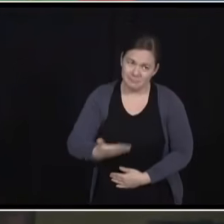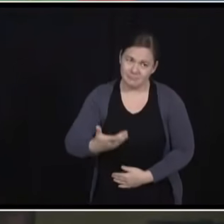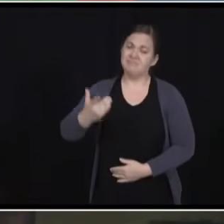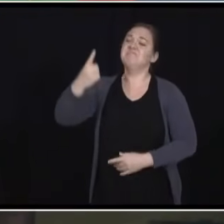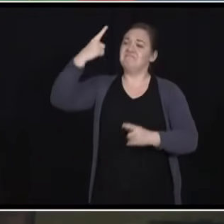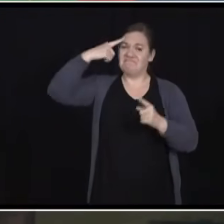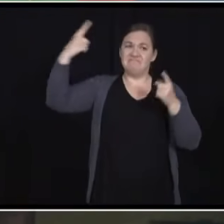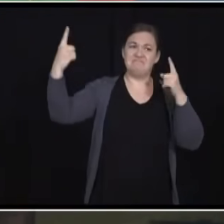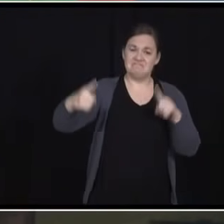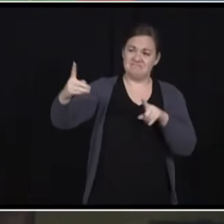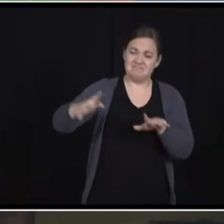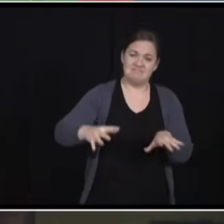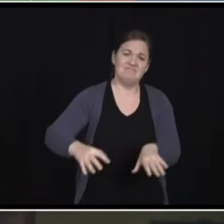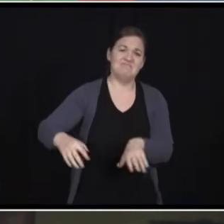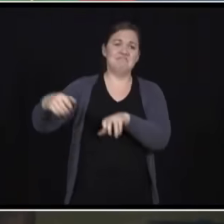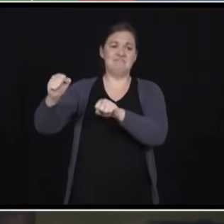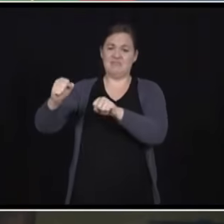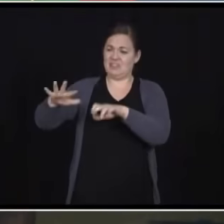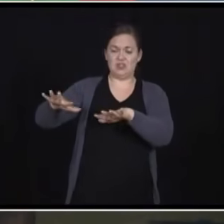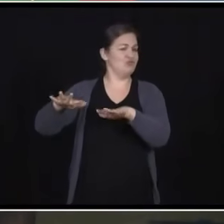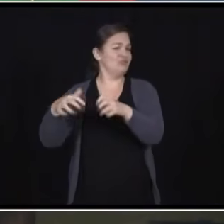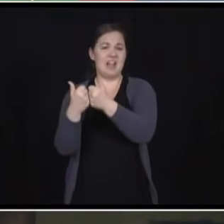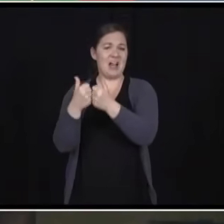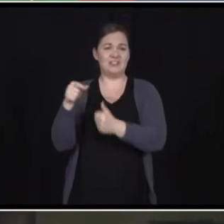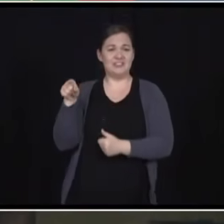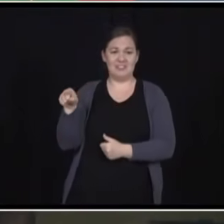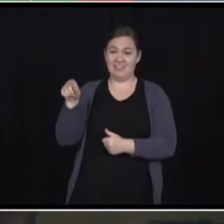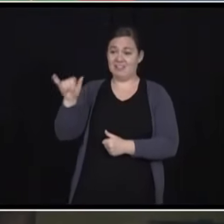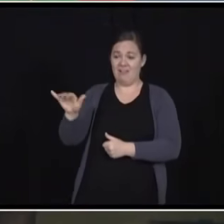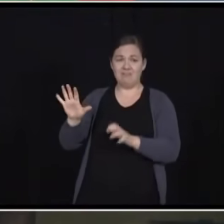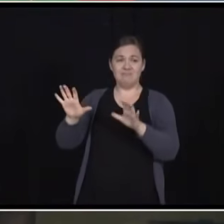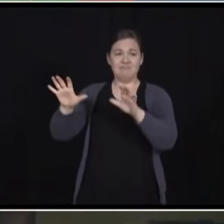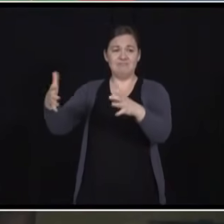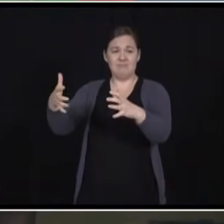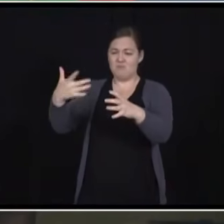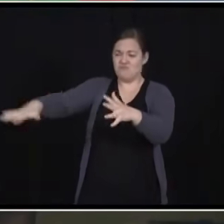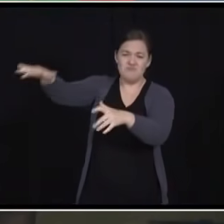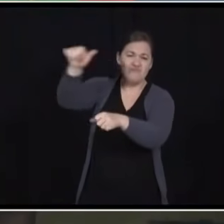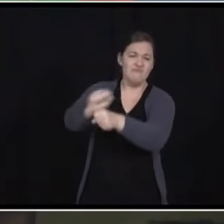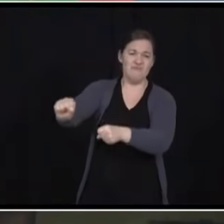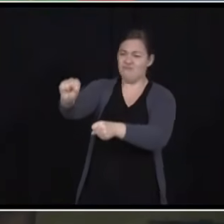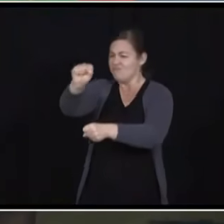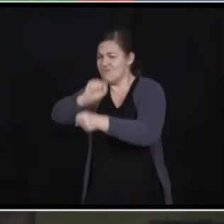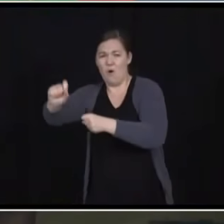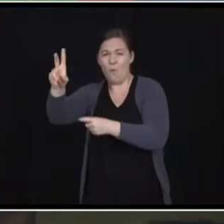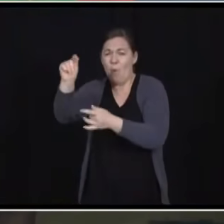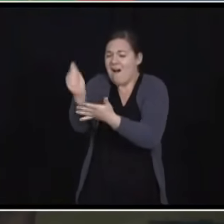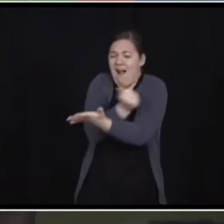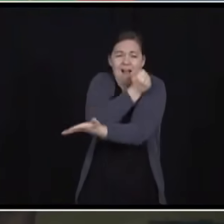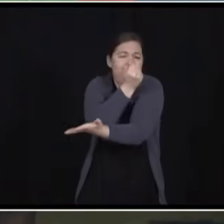Armed Forces to help Ontarians and Canadians after the 1998 a storm. And now, he will bring that same leadership